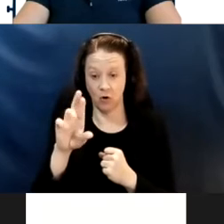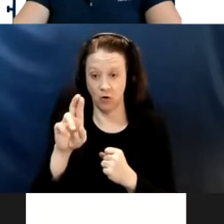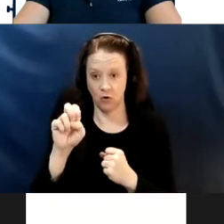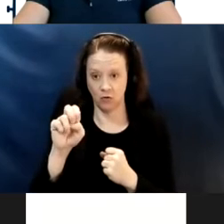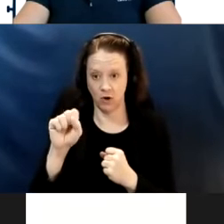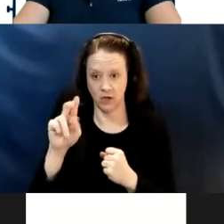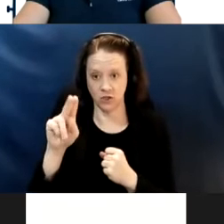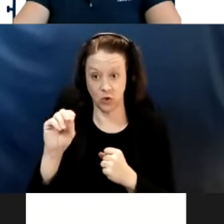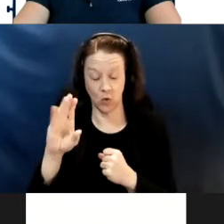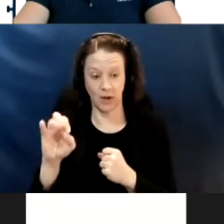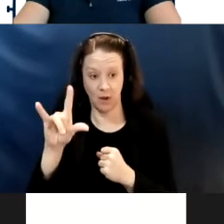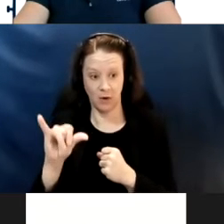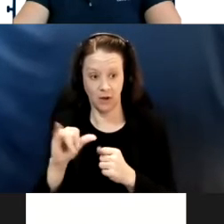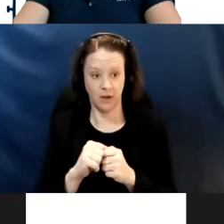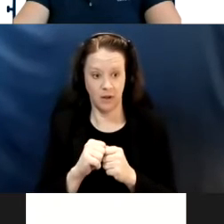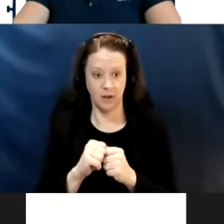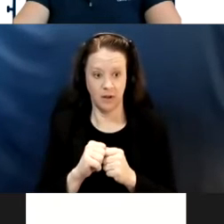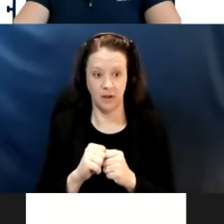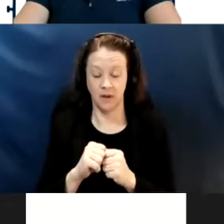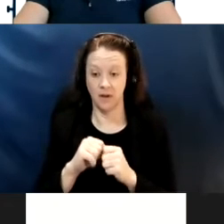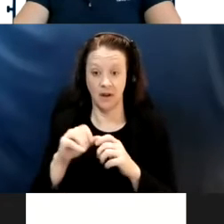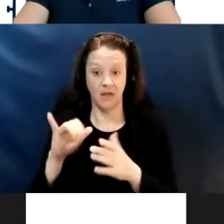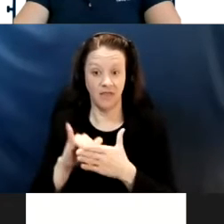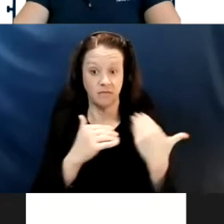tasks taken by on Valley Center for the Blind.